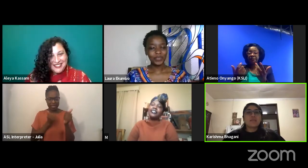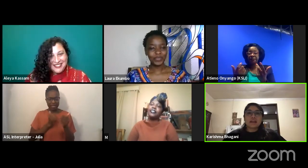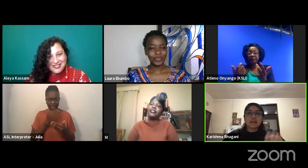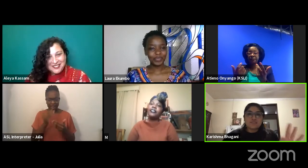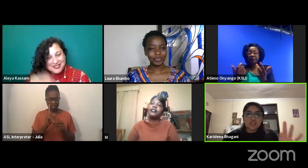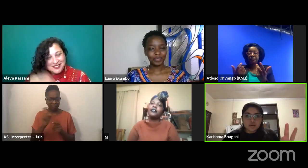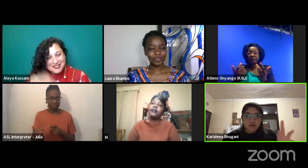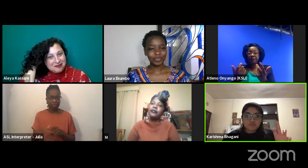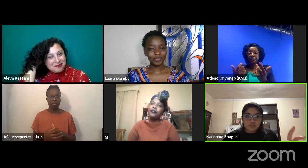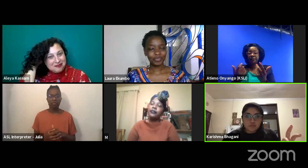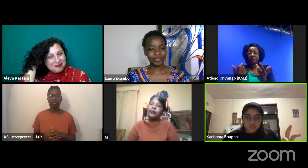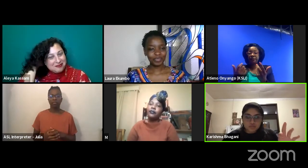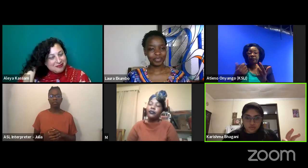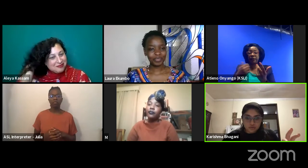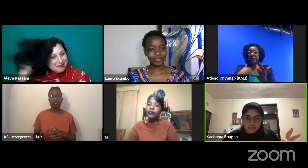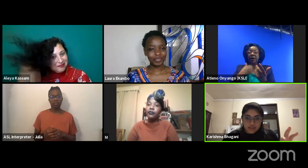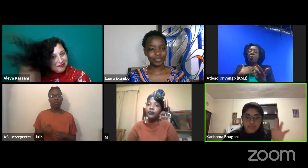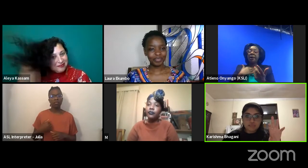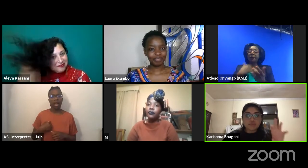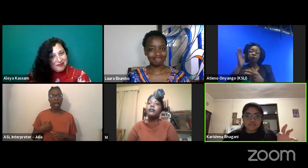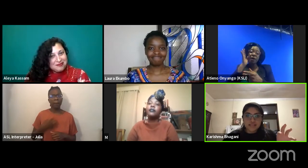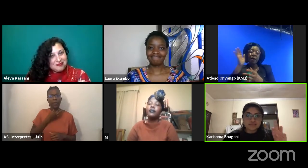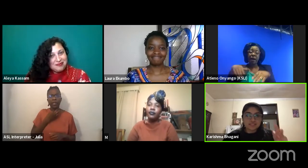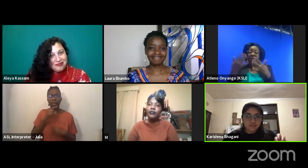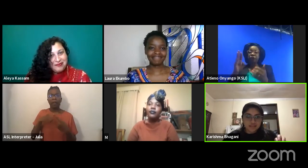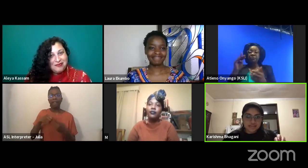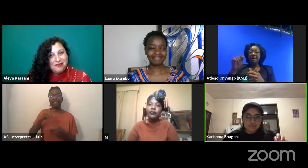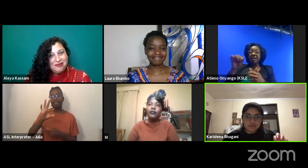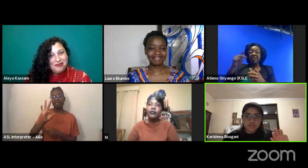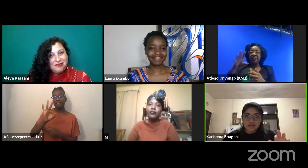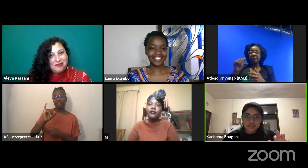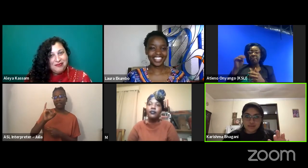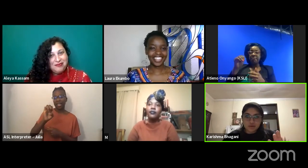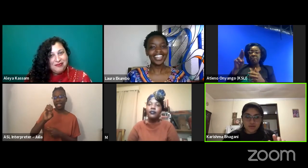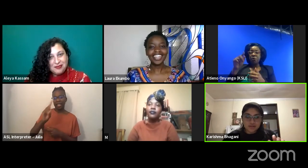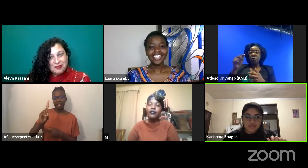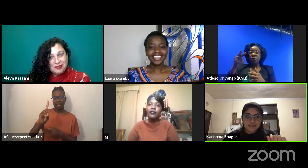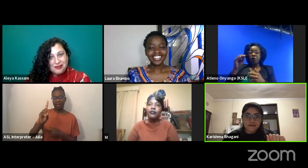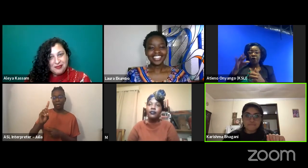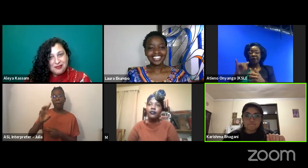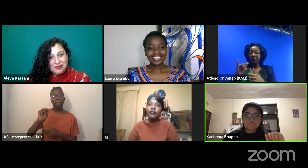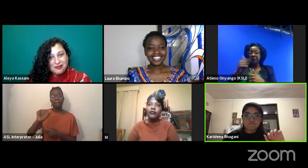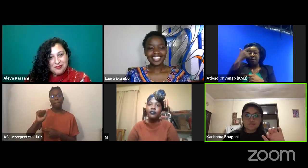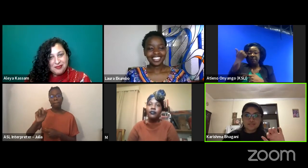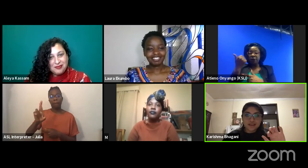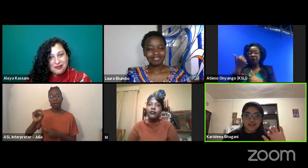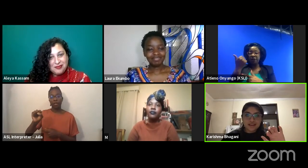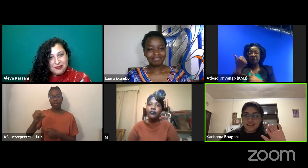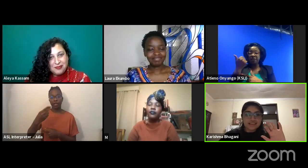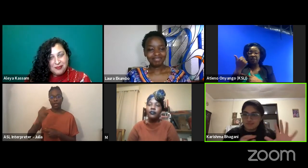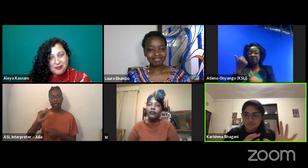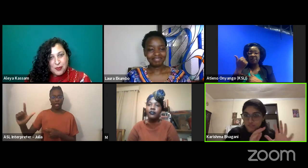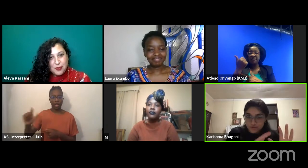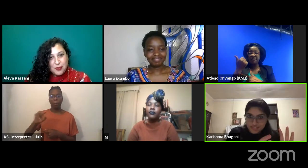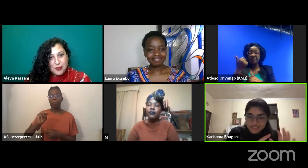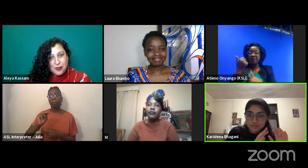I mean, I'd love to hear about Field Marshal Muthoni and that process specifically, particularly because, yeah, I'm just curious.